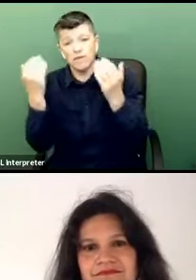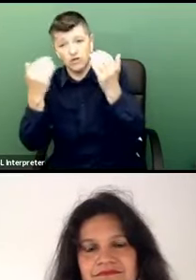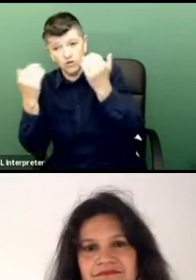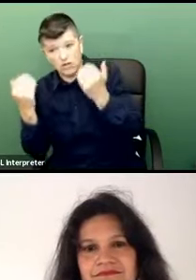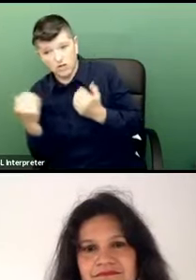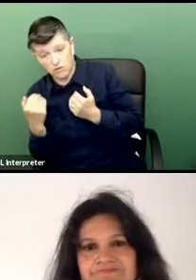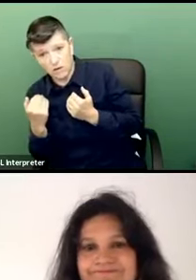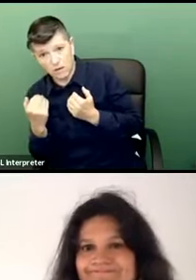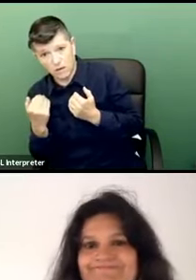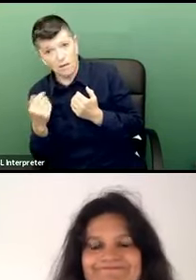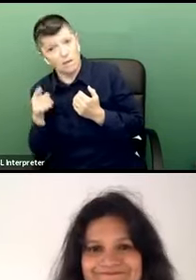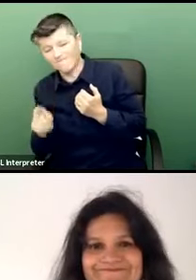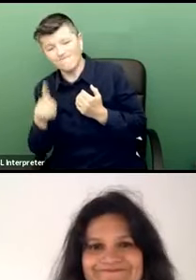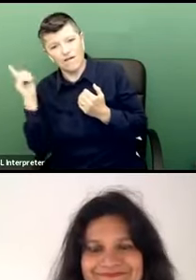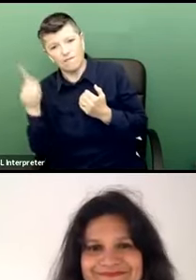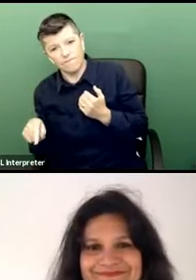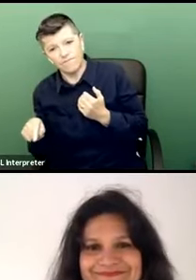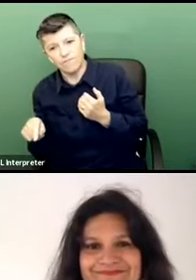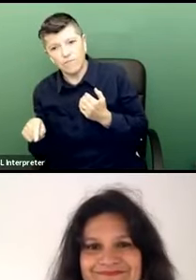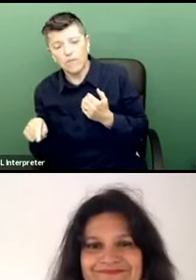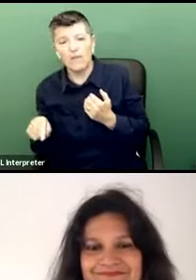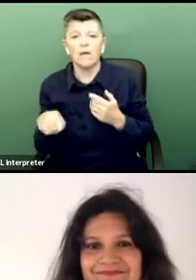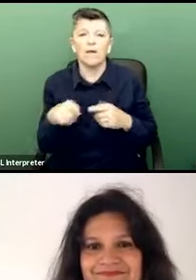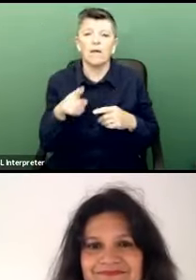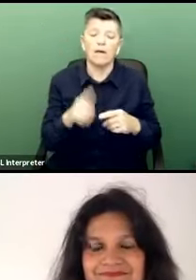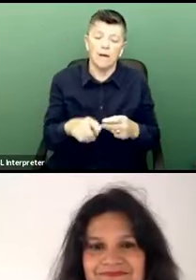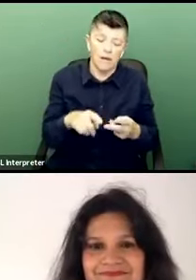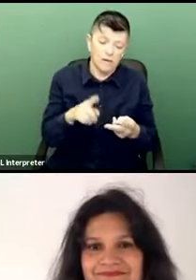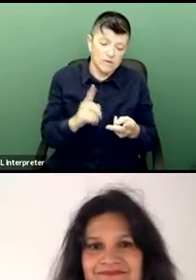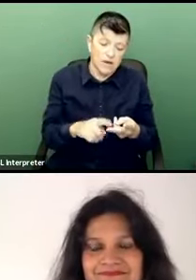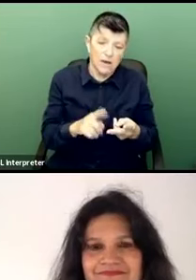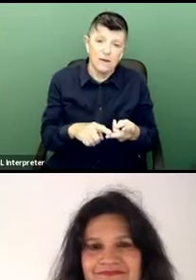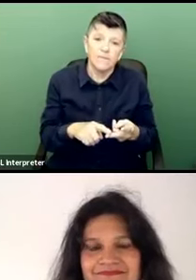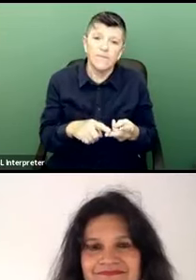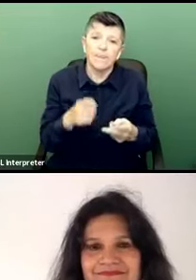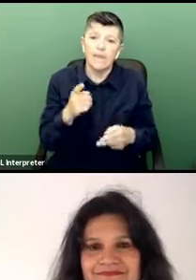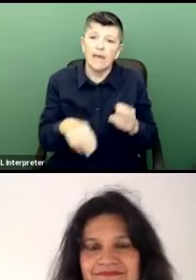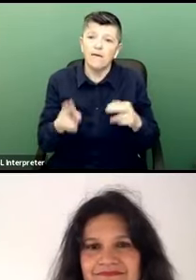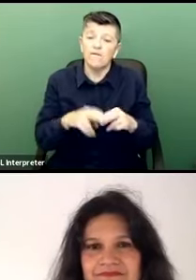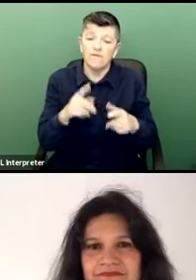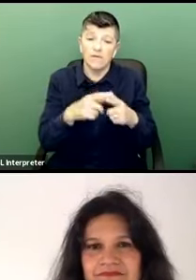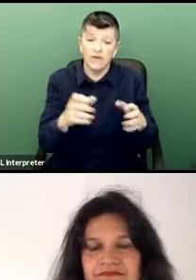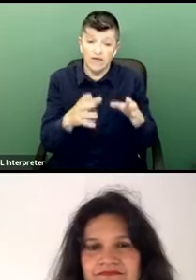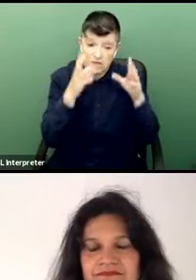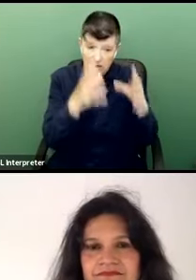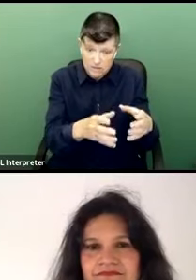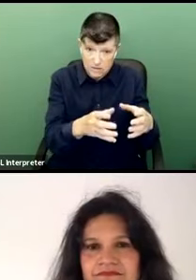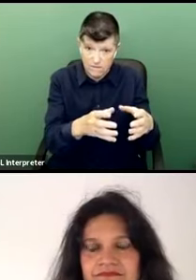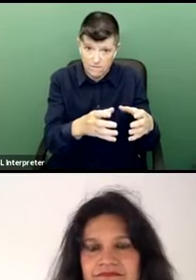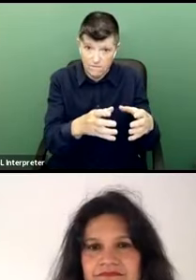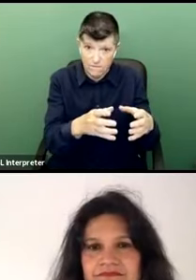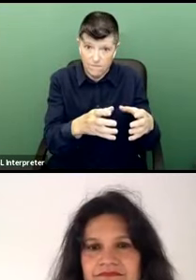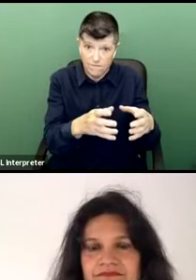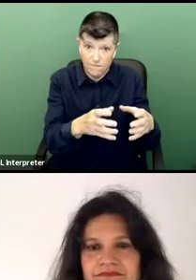in the assembly that went on the subject of human rights quite a lot. They didn't use the word but it was very